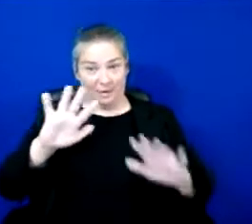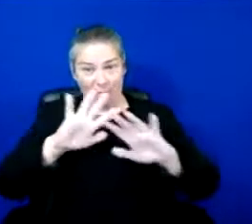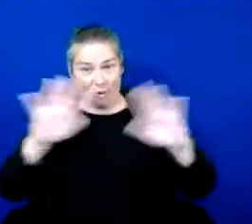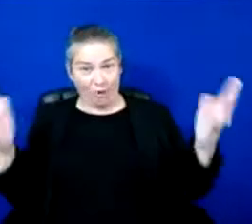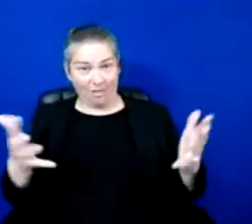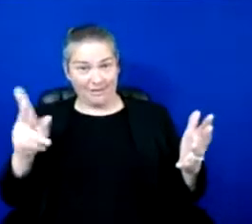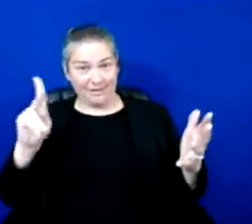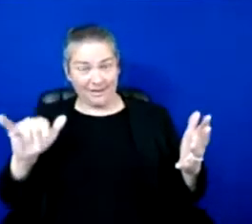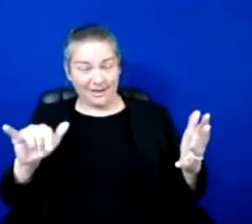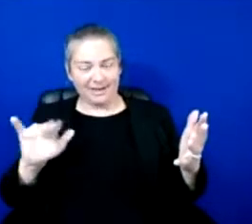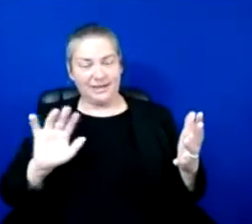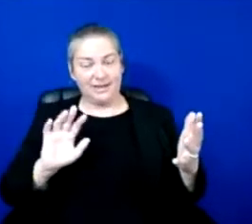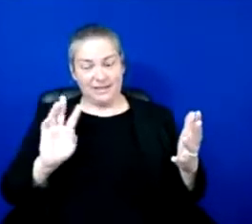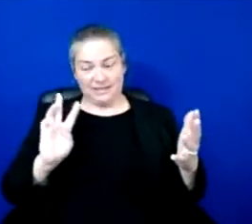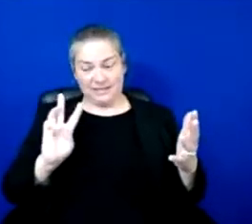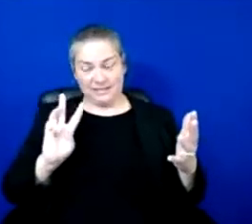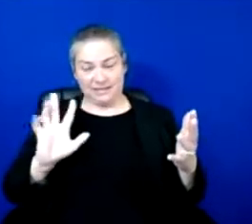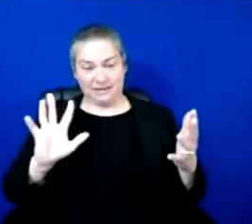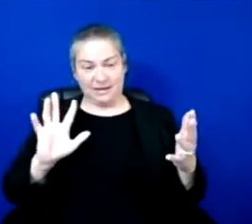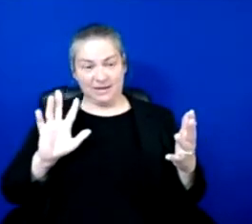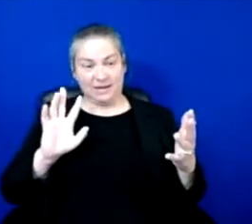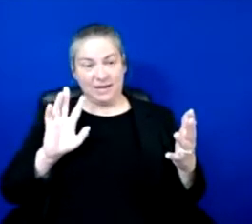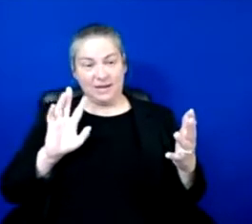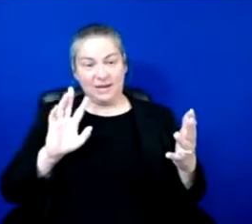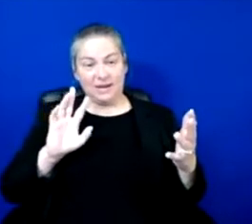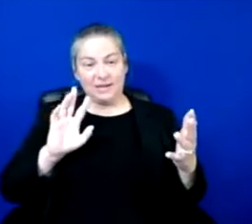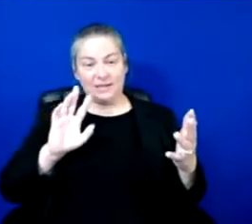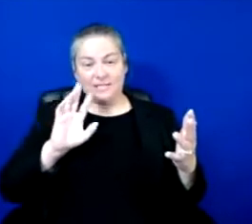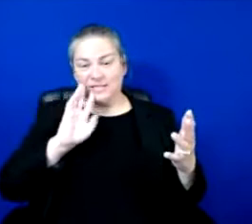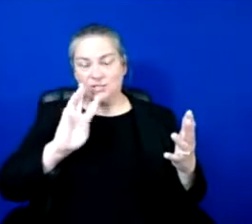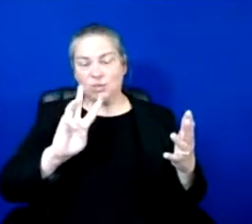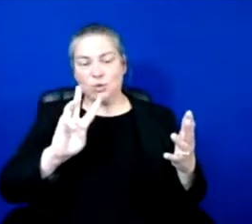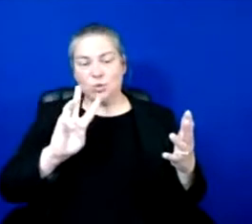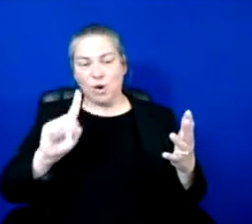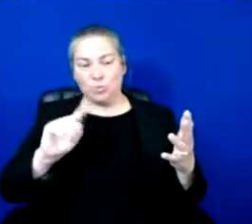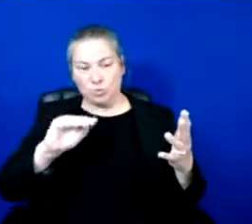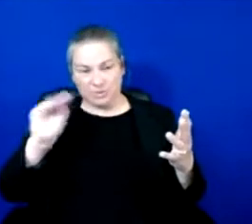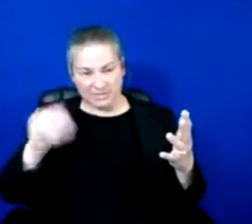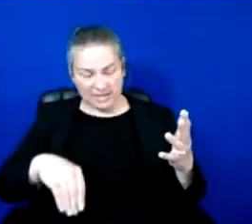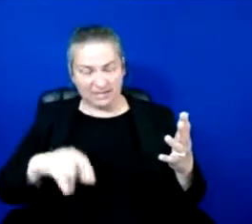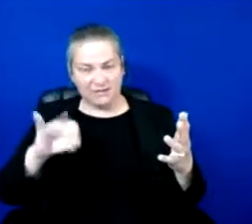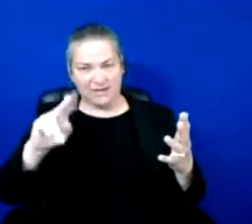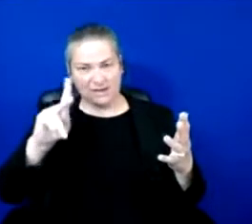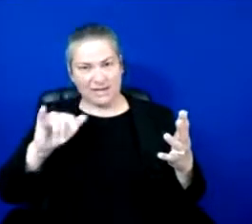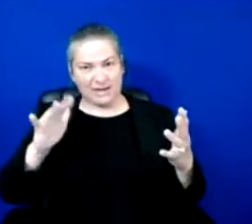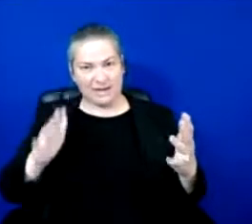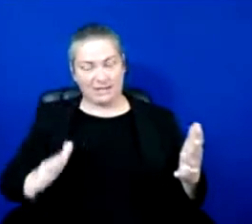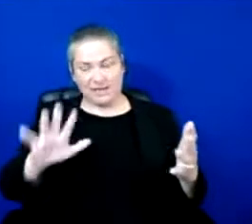that have been vaccinated. Uh, 61% of Kentucky and 50 to 60 for that number